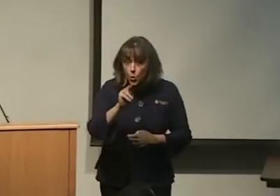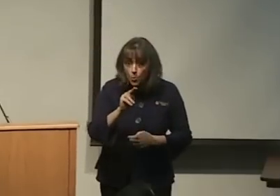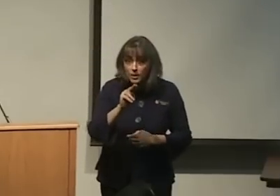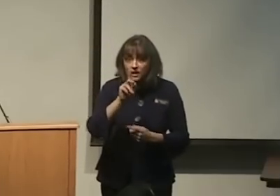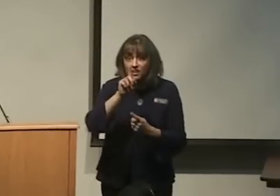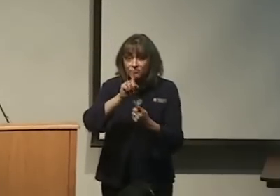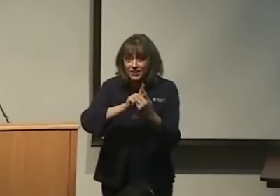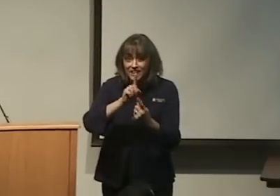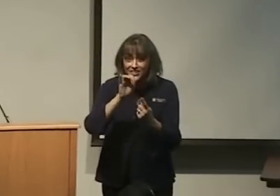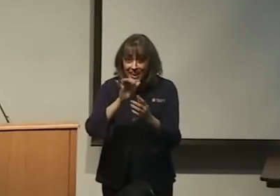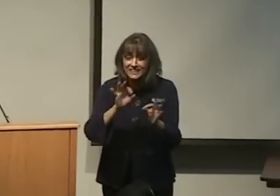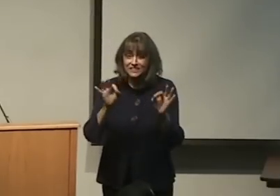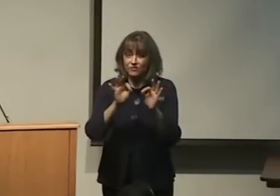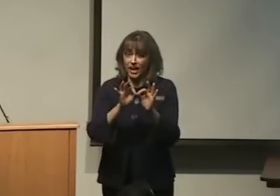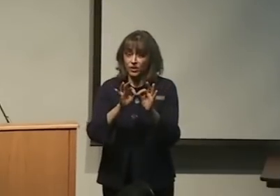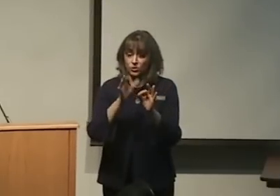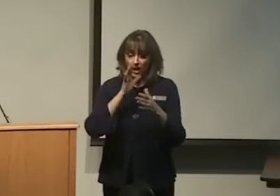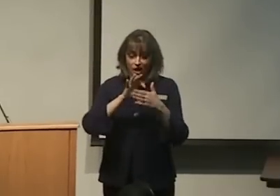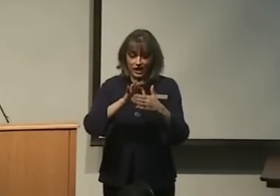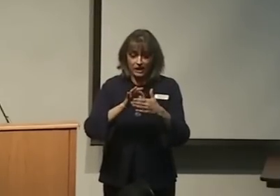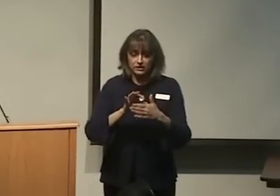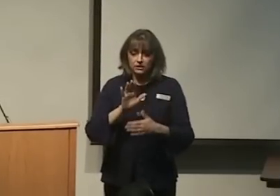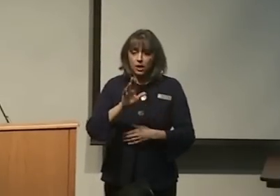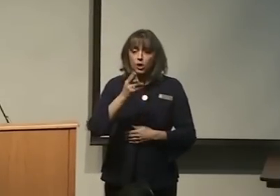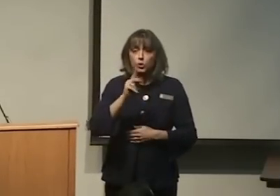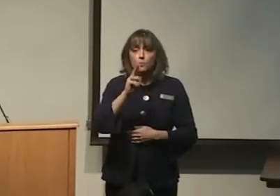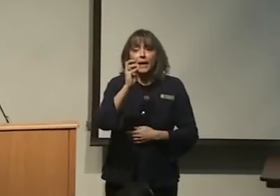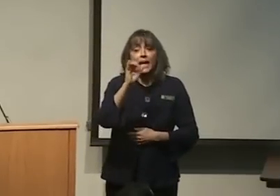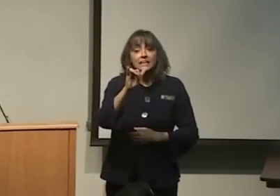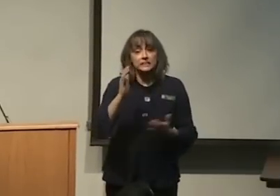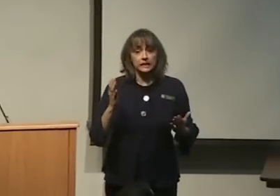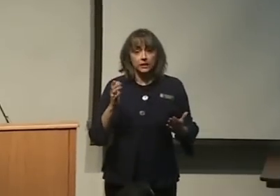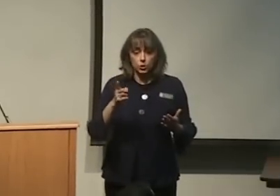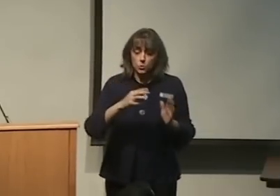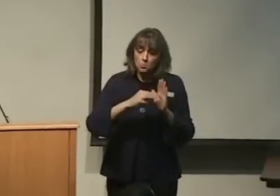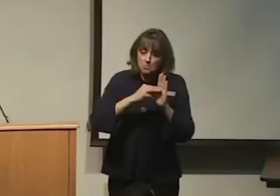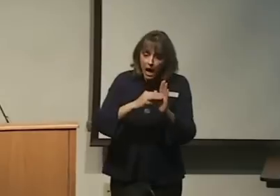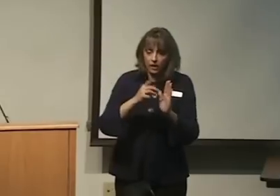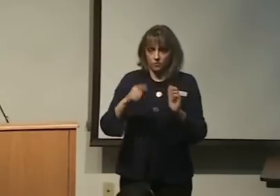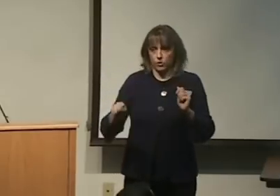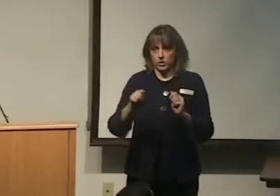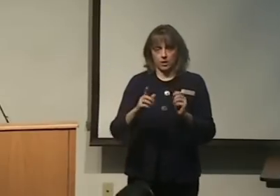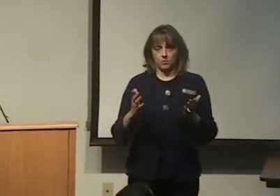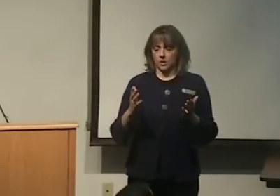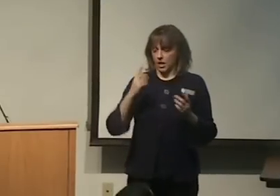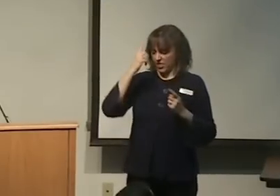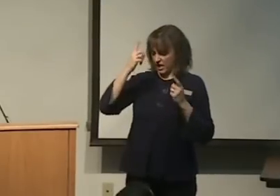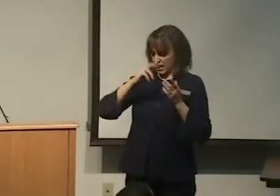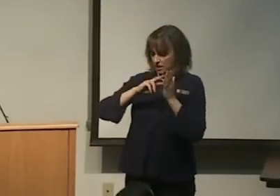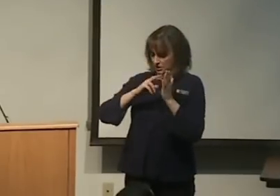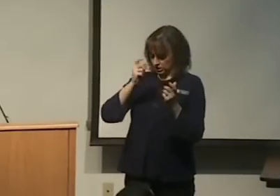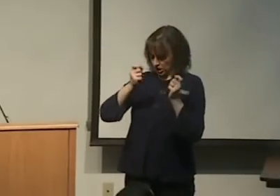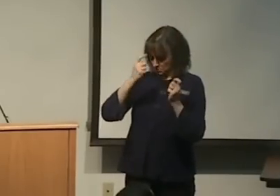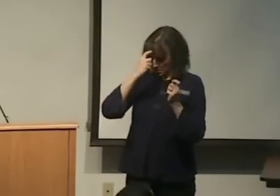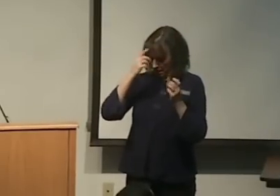your modeling of what it's like to be a thinker. That's what their watching. How do you think?